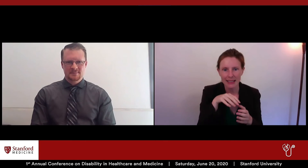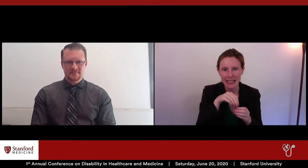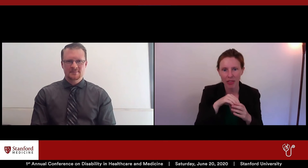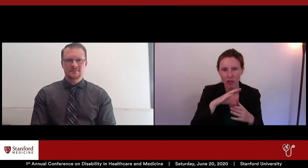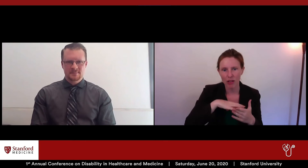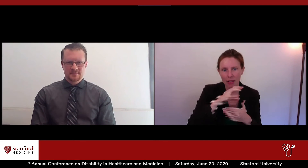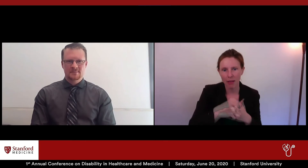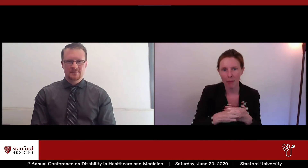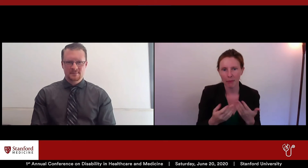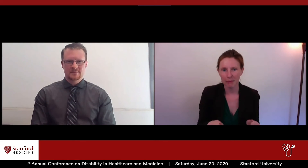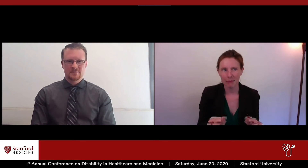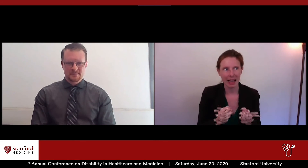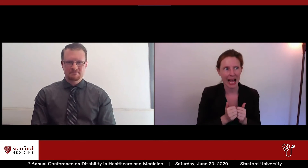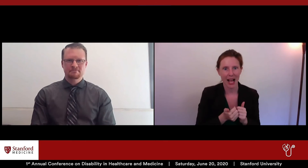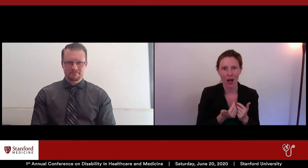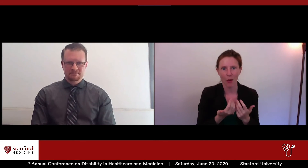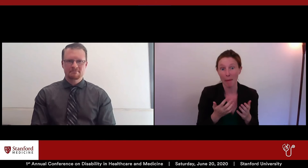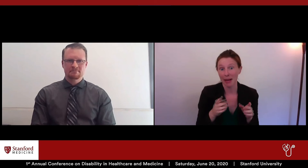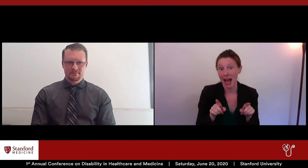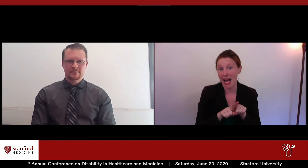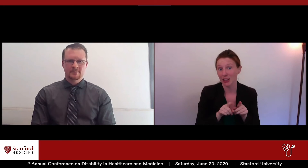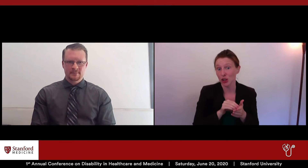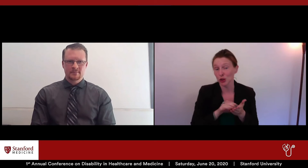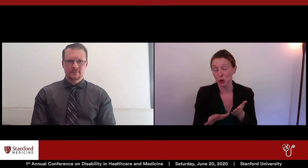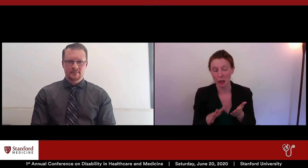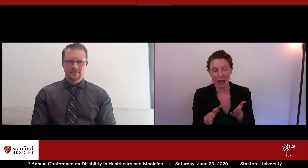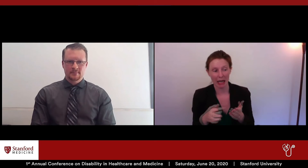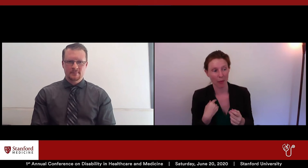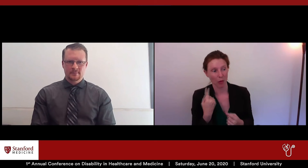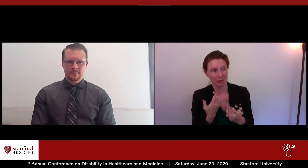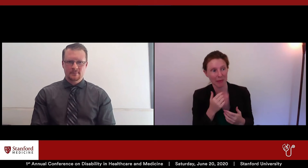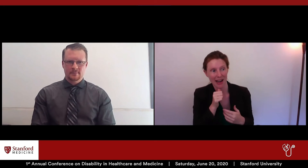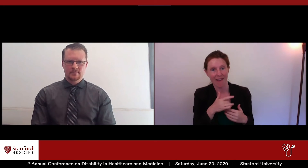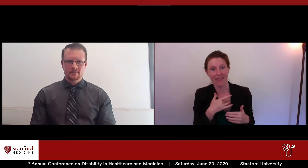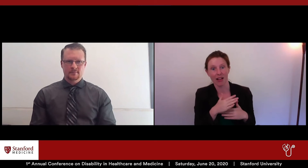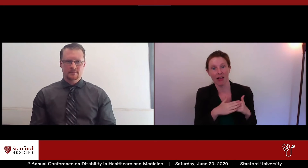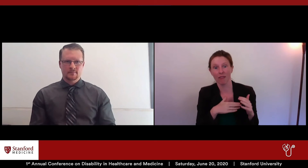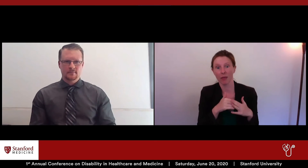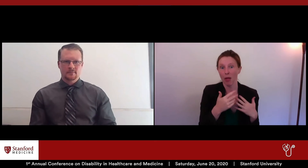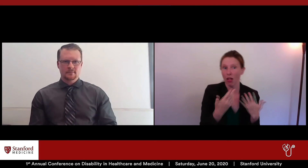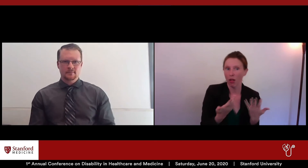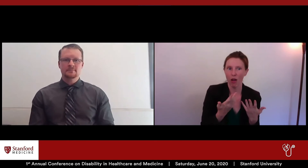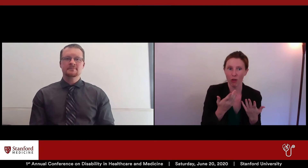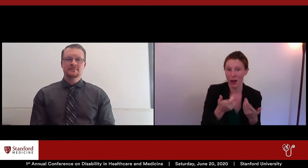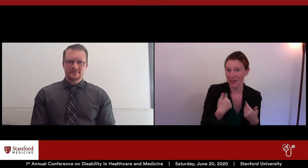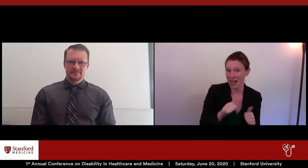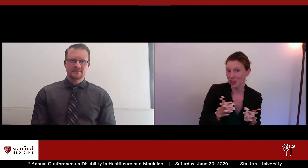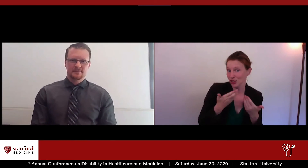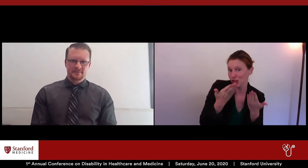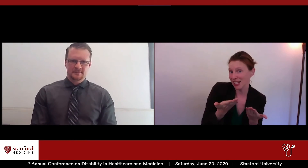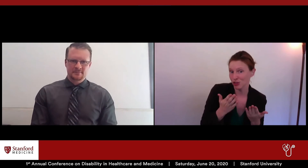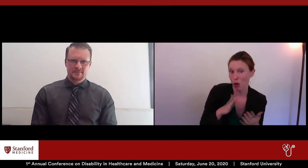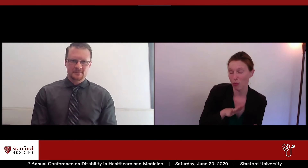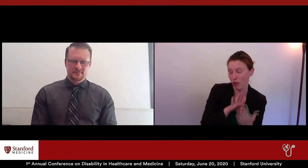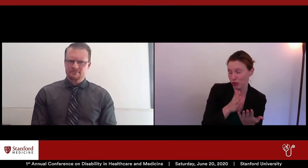so they can continue implementing disability studies? I mean as a student, I'm wondering, maybe I wouldn't even feel comfortable.